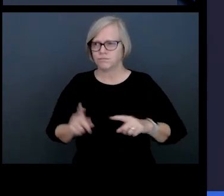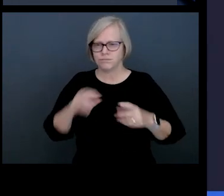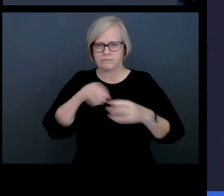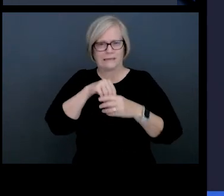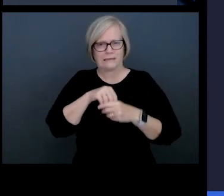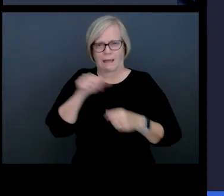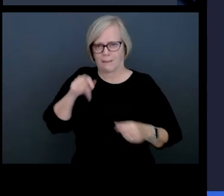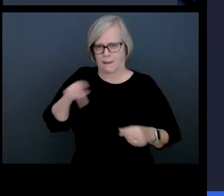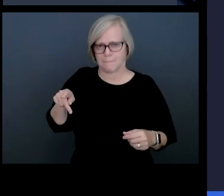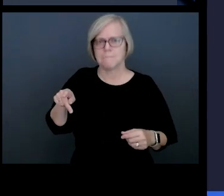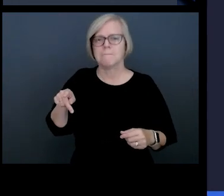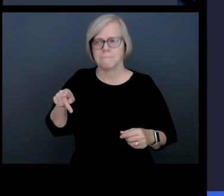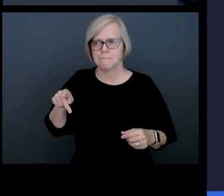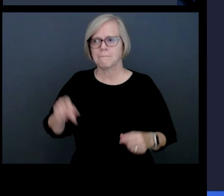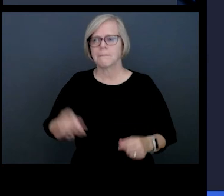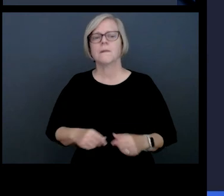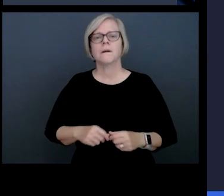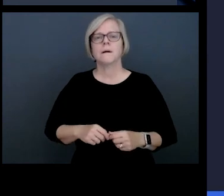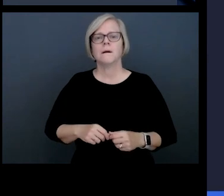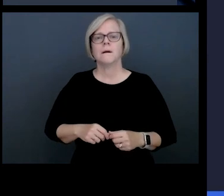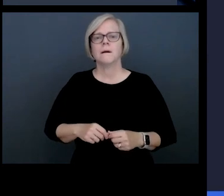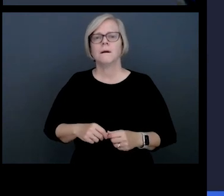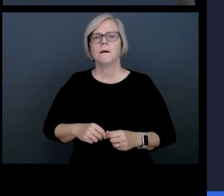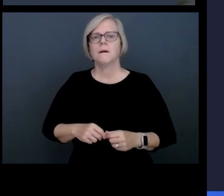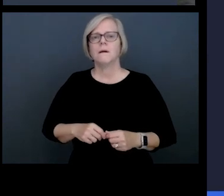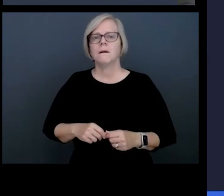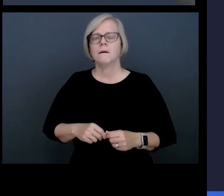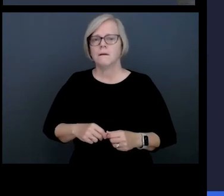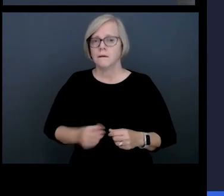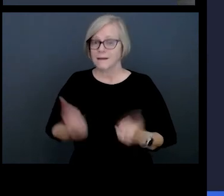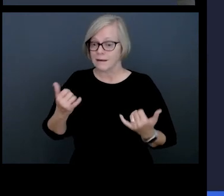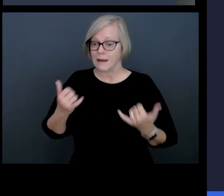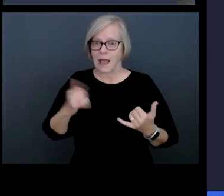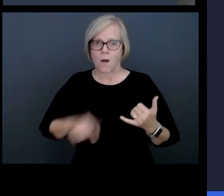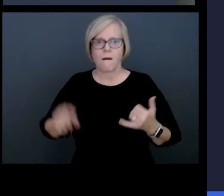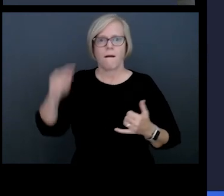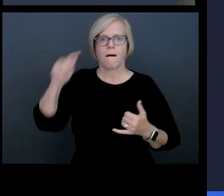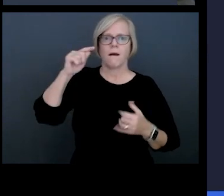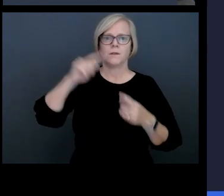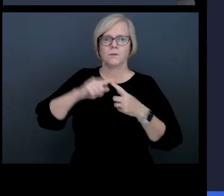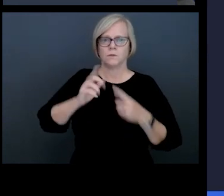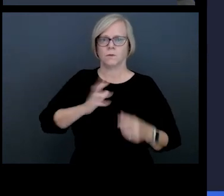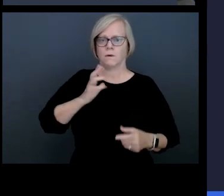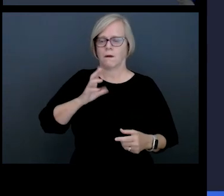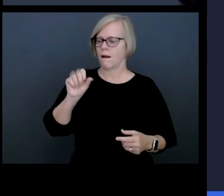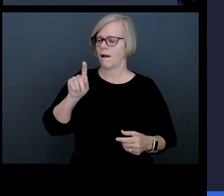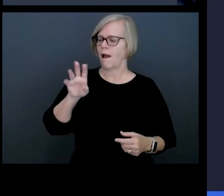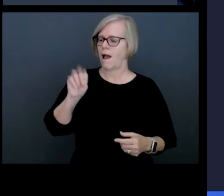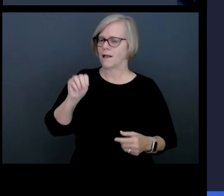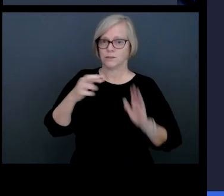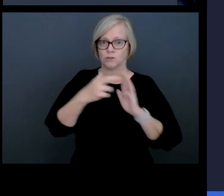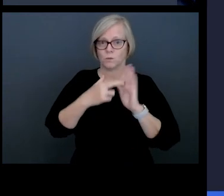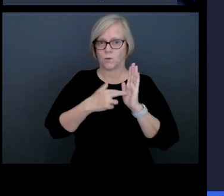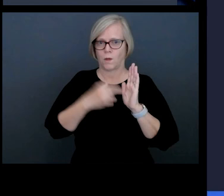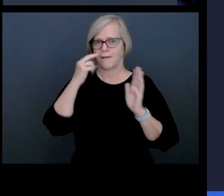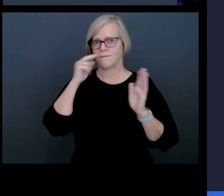And then going back to custom rules. If I take a peek at our CDK stack,